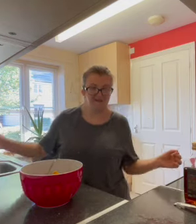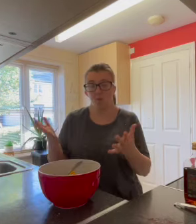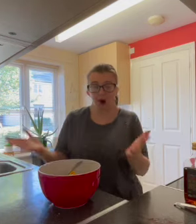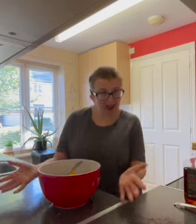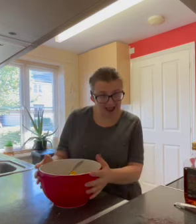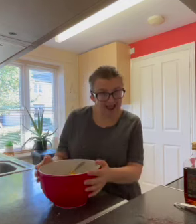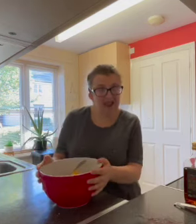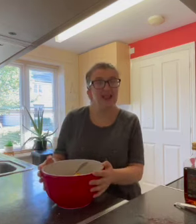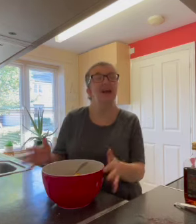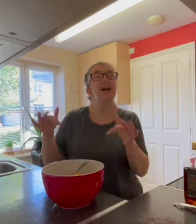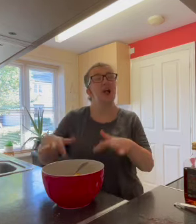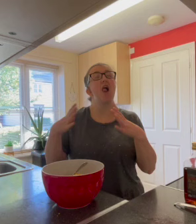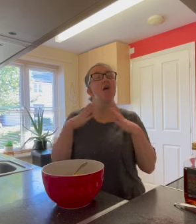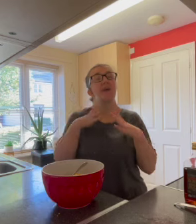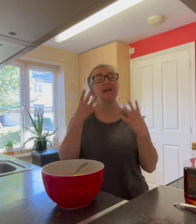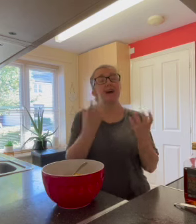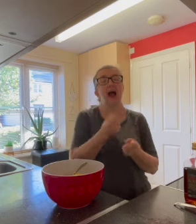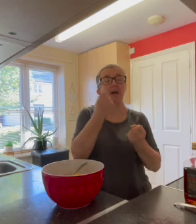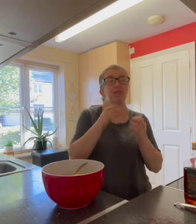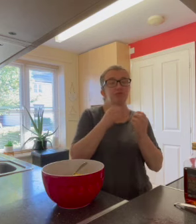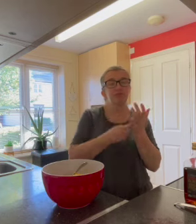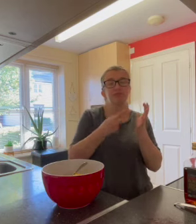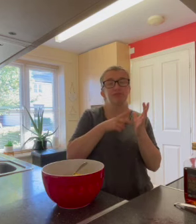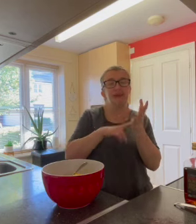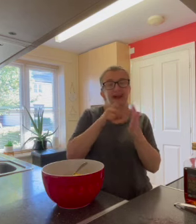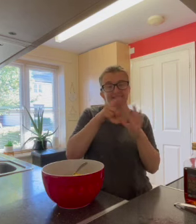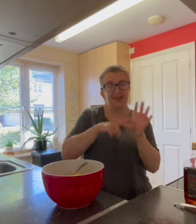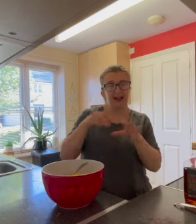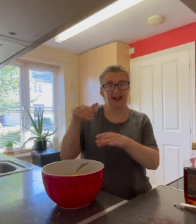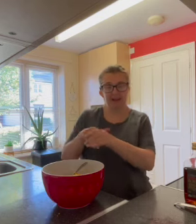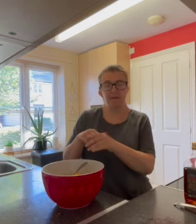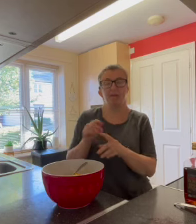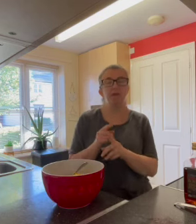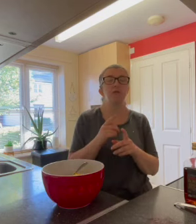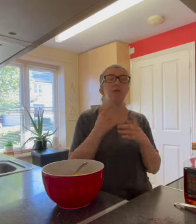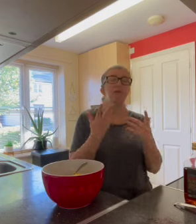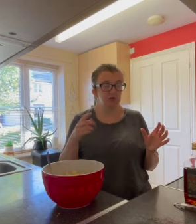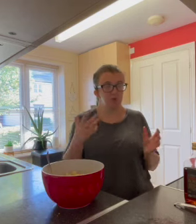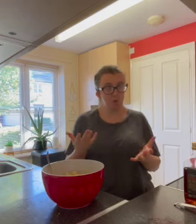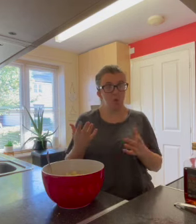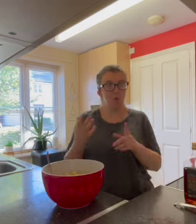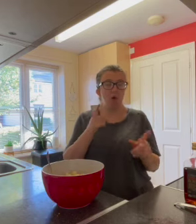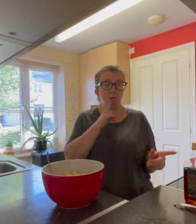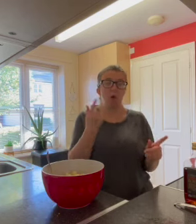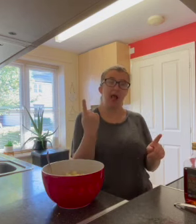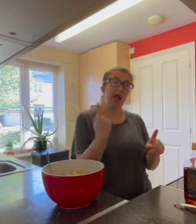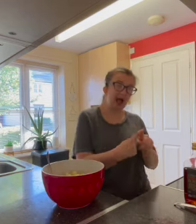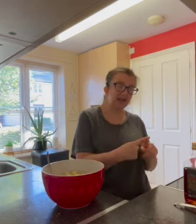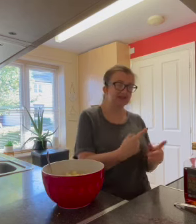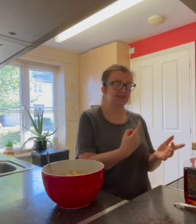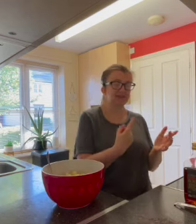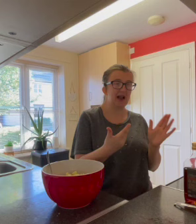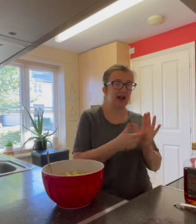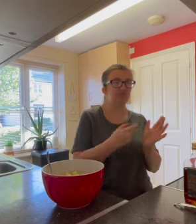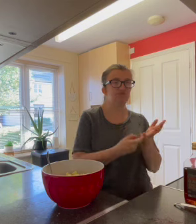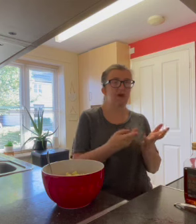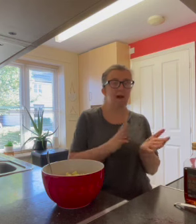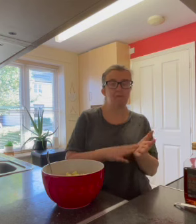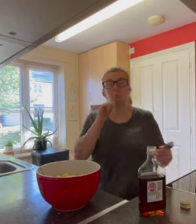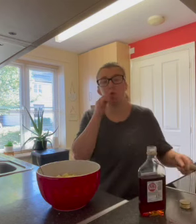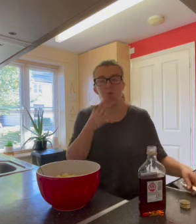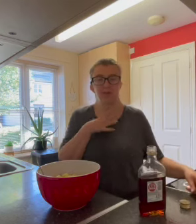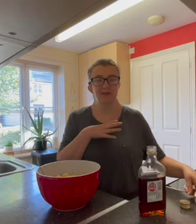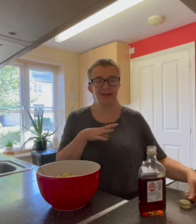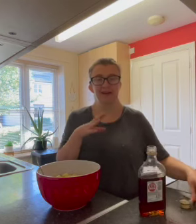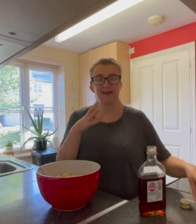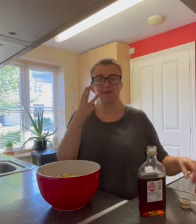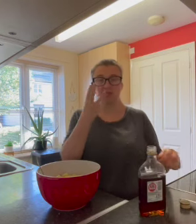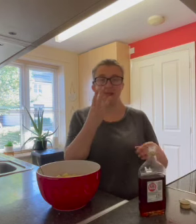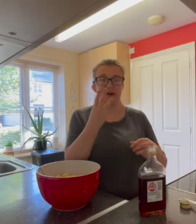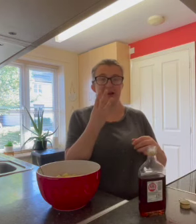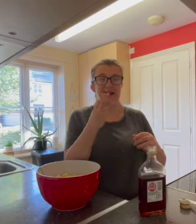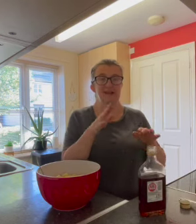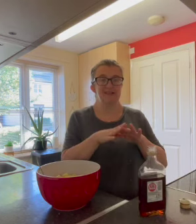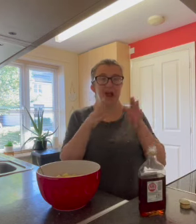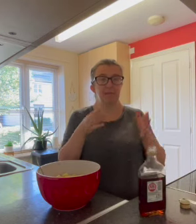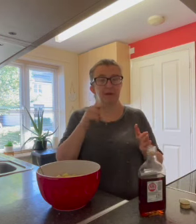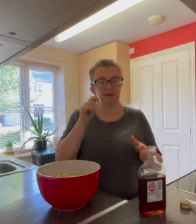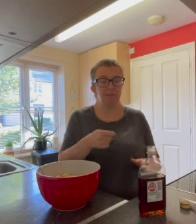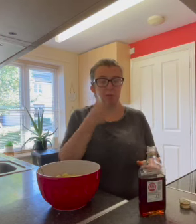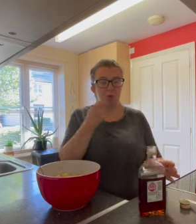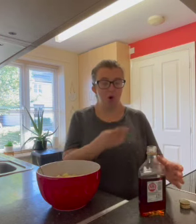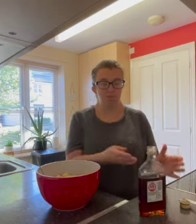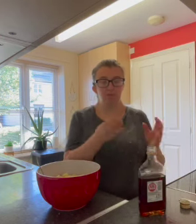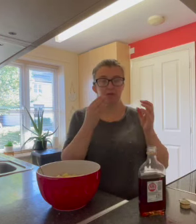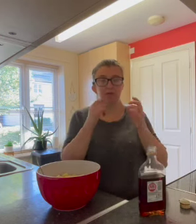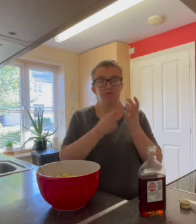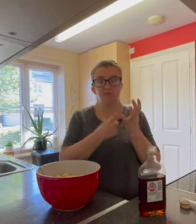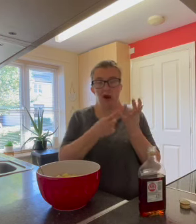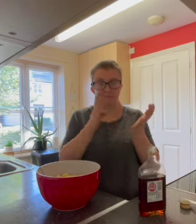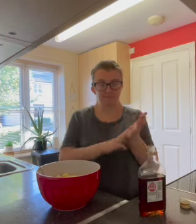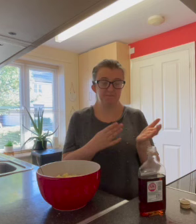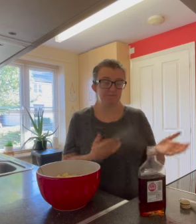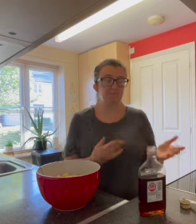Well, in this already got brandy, so I am going to add 3 Table Spoon of Dark Rum.